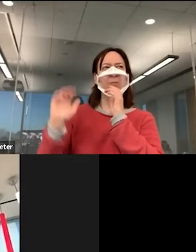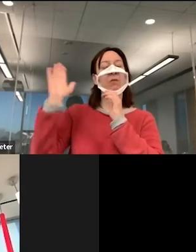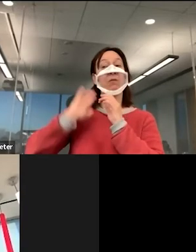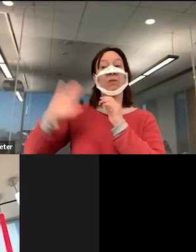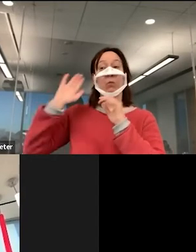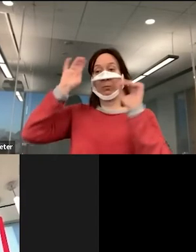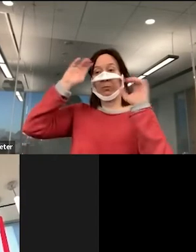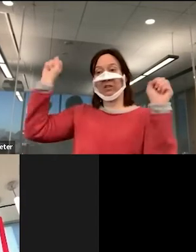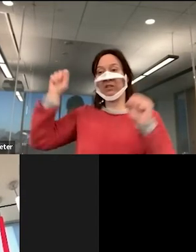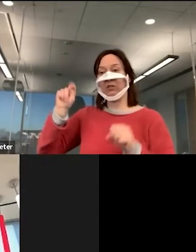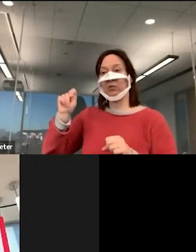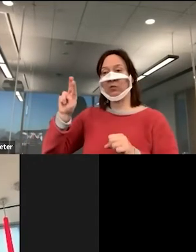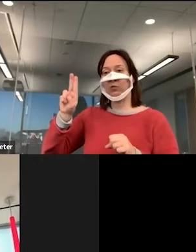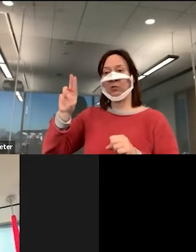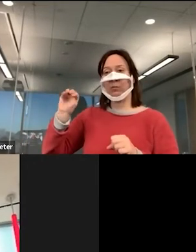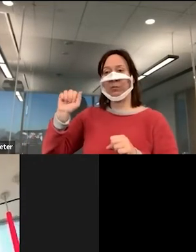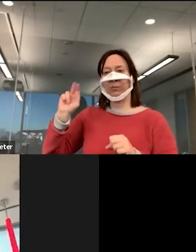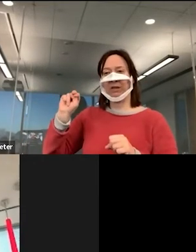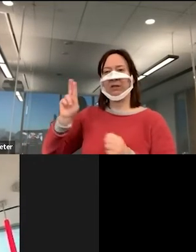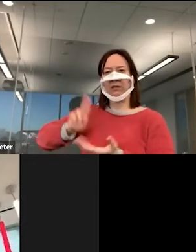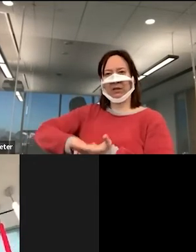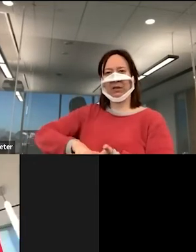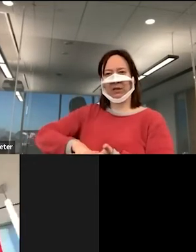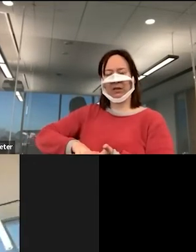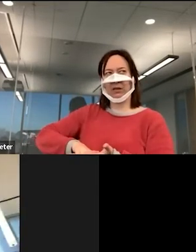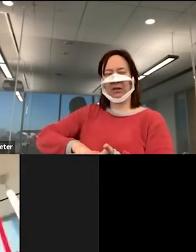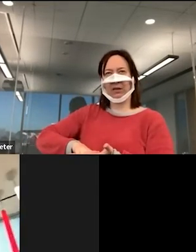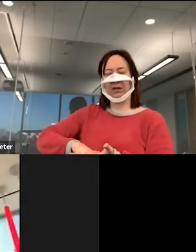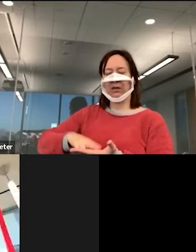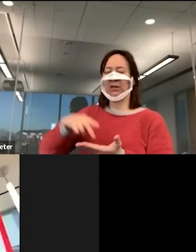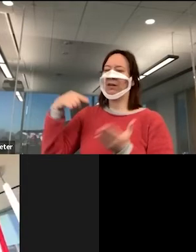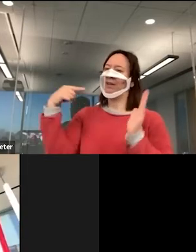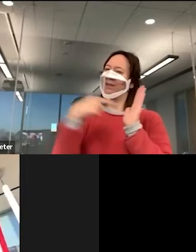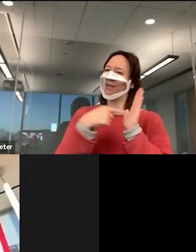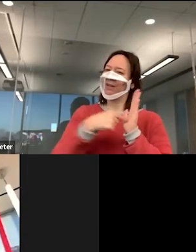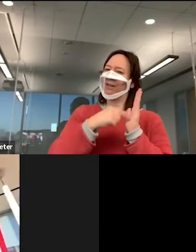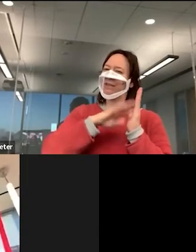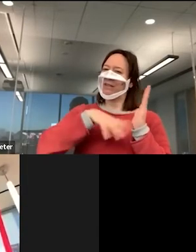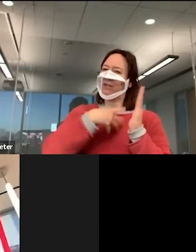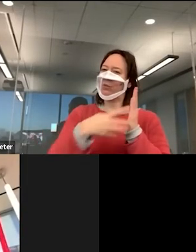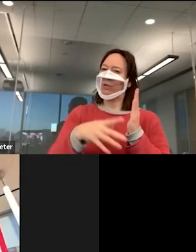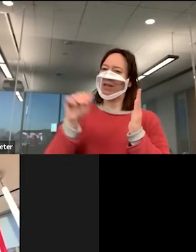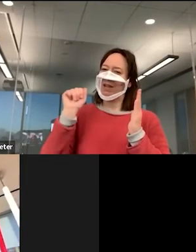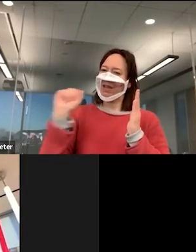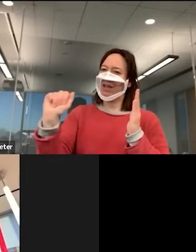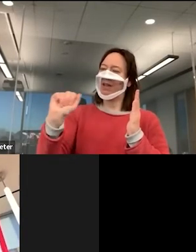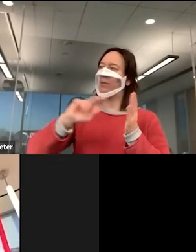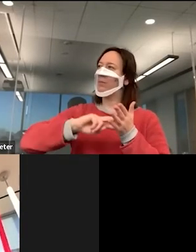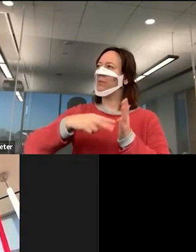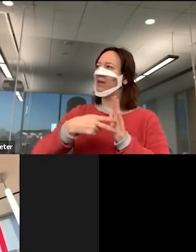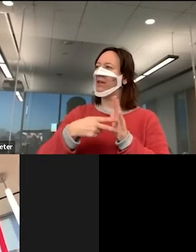and it was a mechanism by which to get they knew even back then we will not hire if we